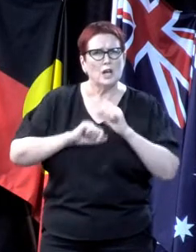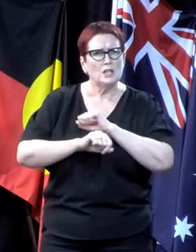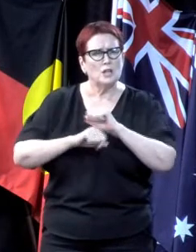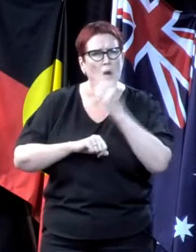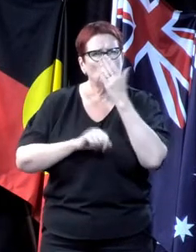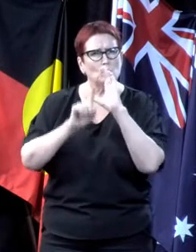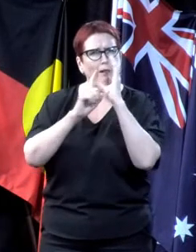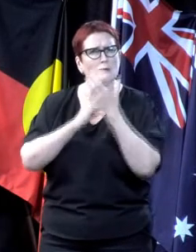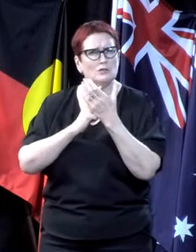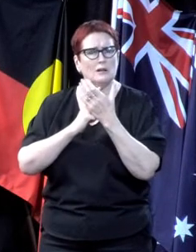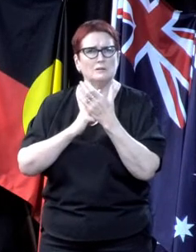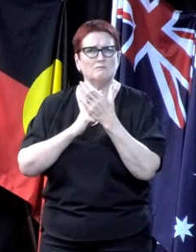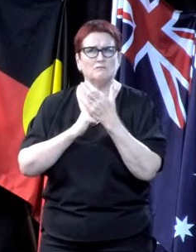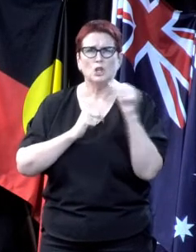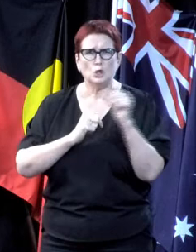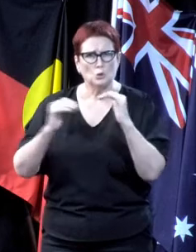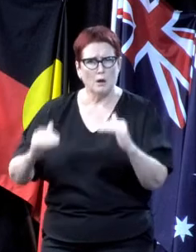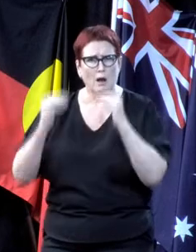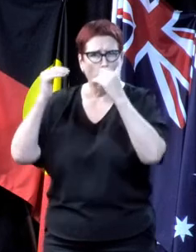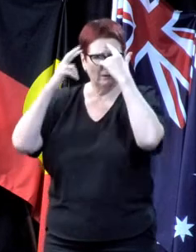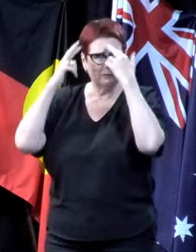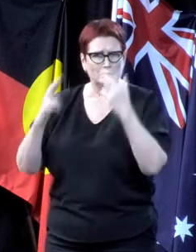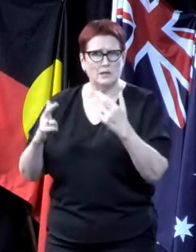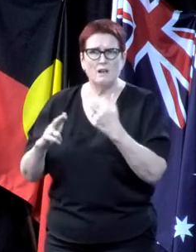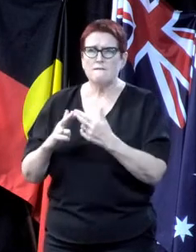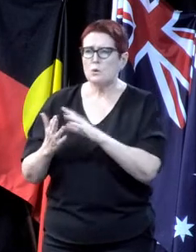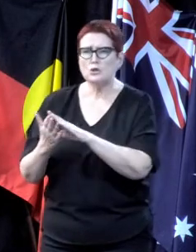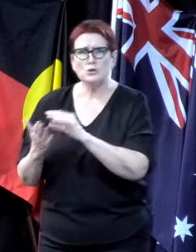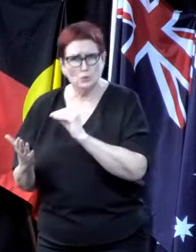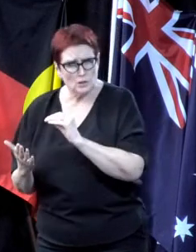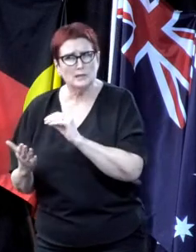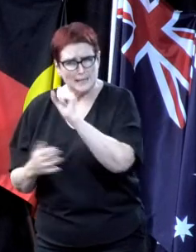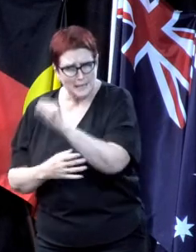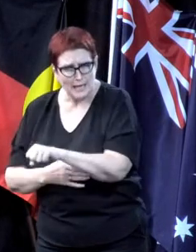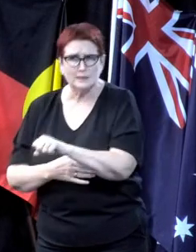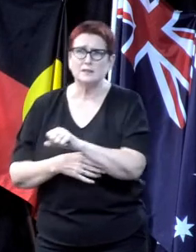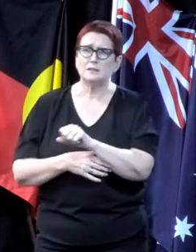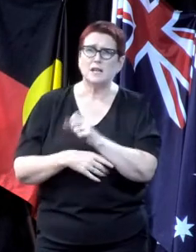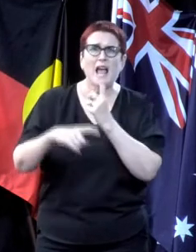high expectations for – not only for students, but for teachers as well and,